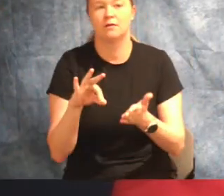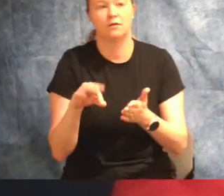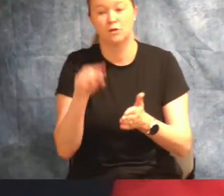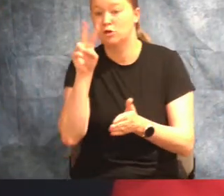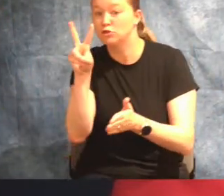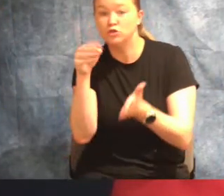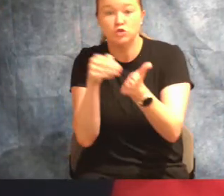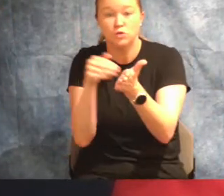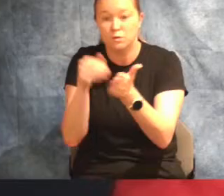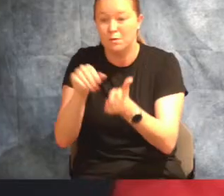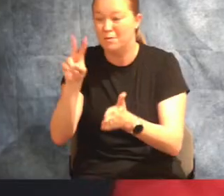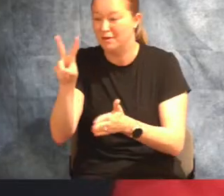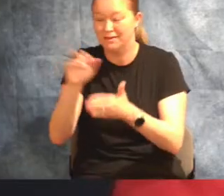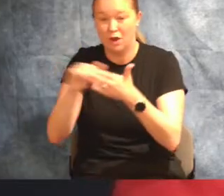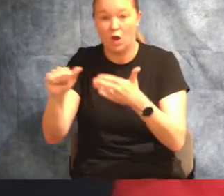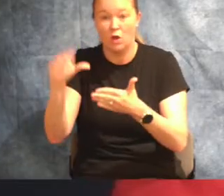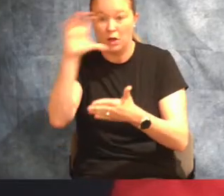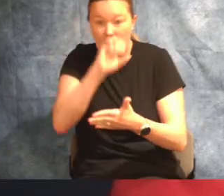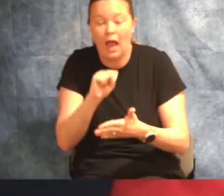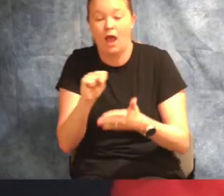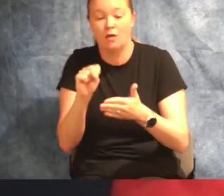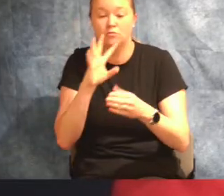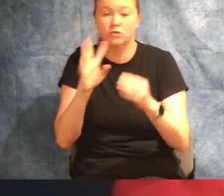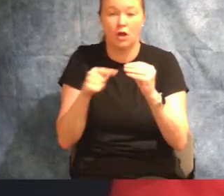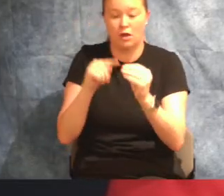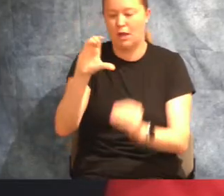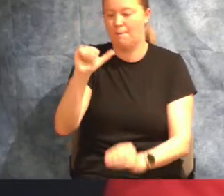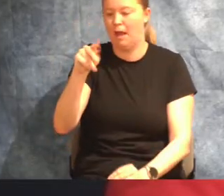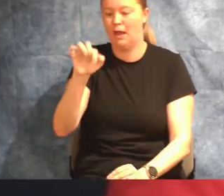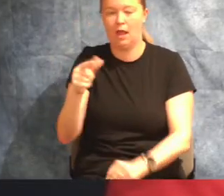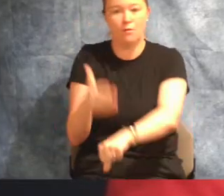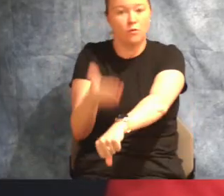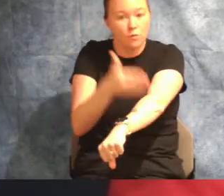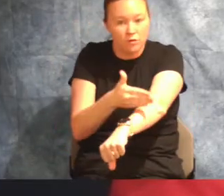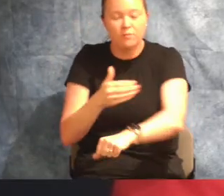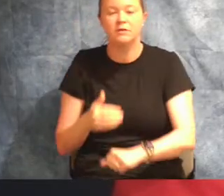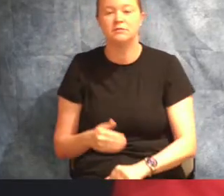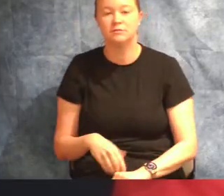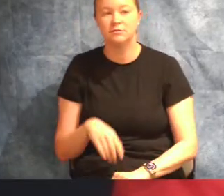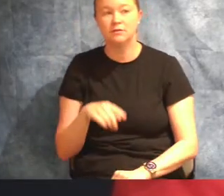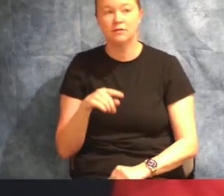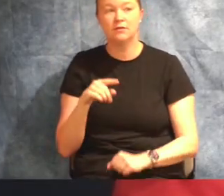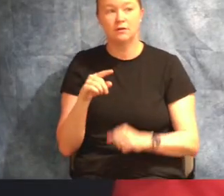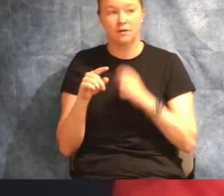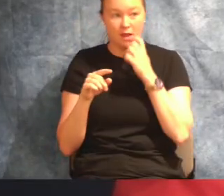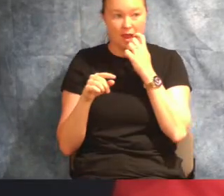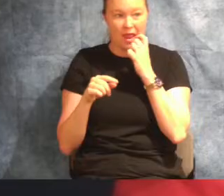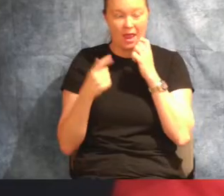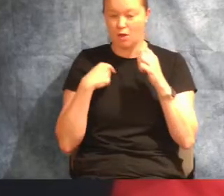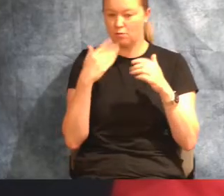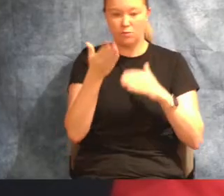dollar gap. We're talking capital improvements. it was once said, "Wait, it was just too big." Well,